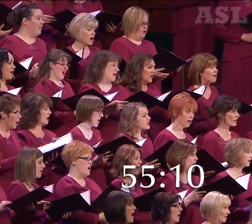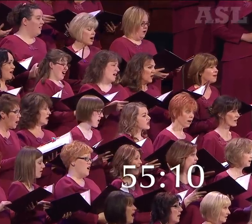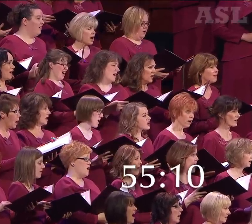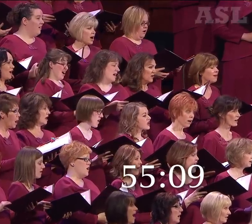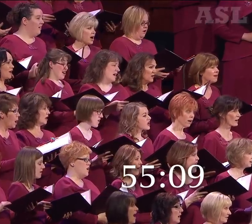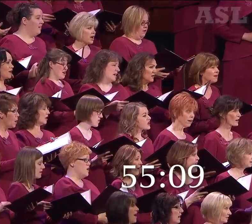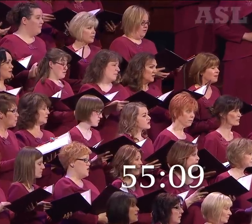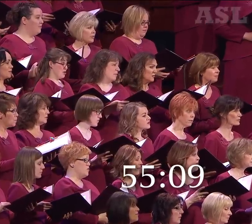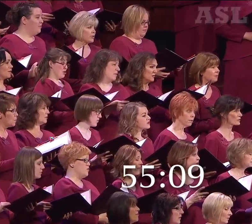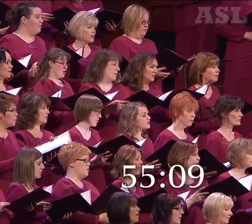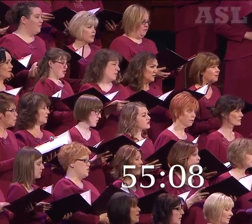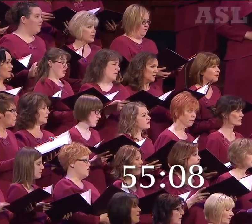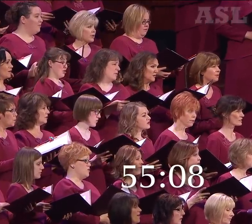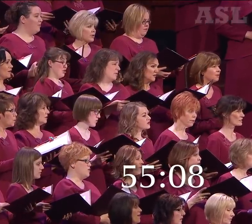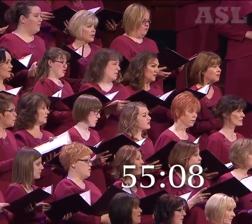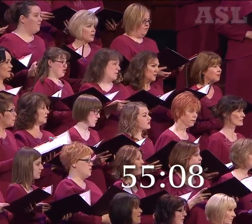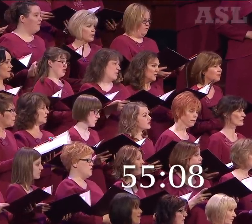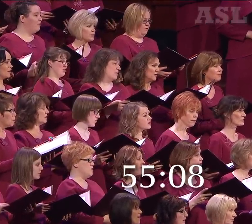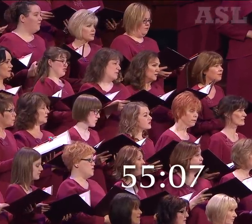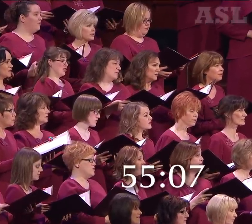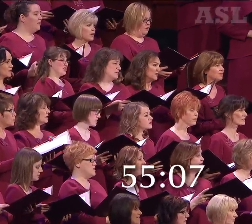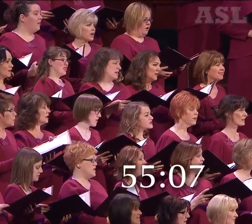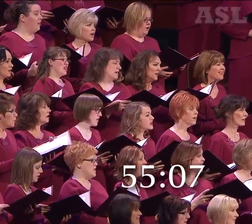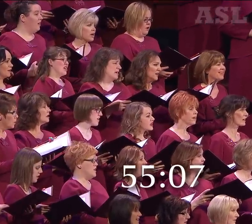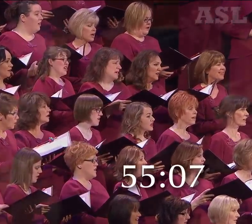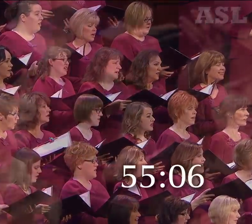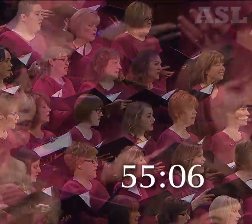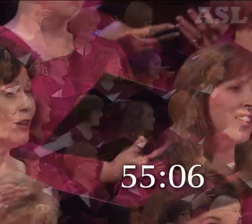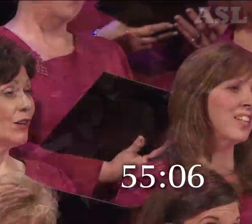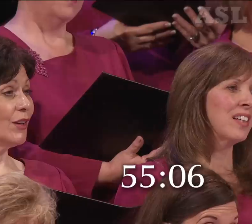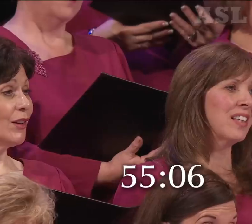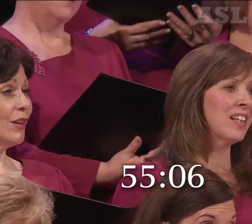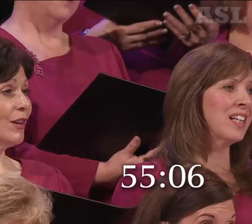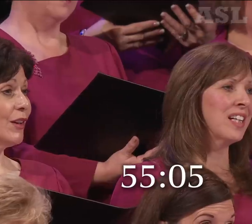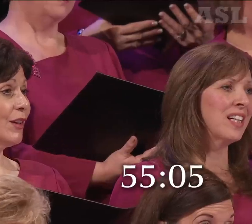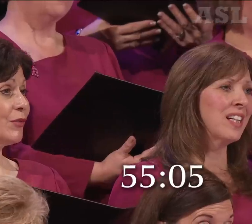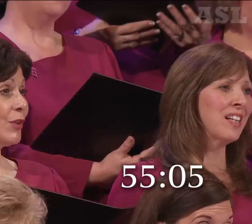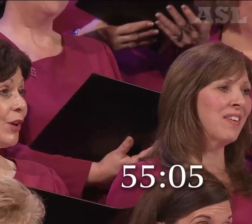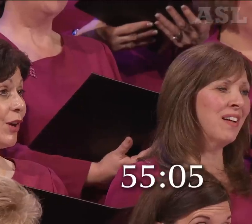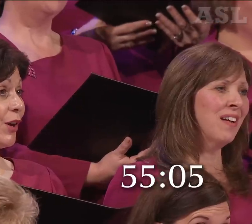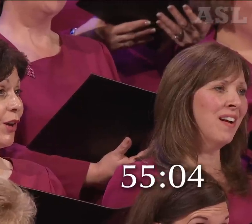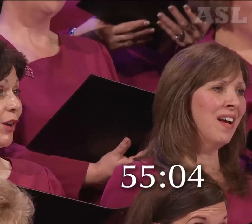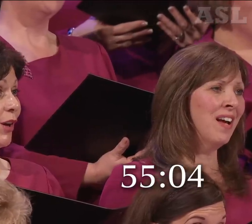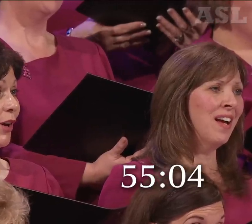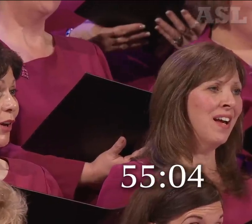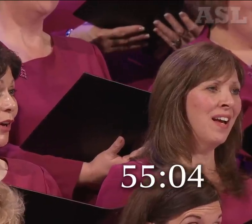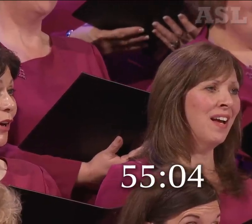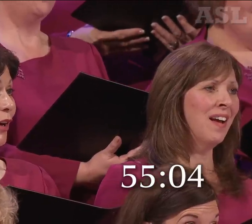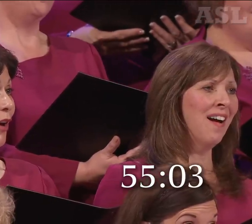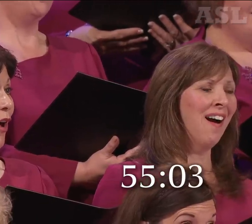THIS IS THE ENGLISH CLOSED CAPTION CHANNEL OF THE CHURCH OF JESUS CHRIST OF LATTER-DAY SAINTS.